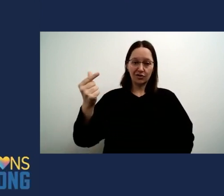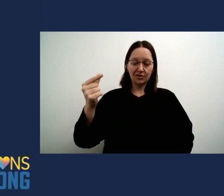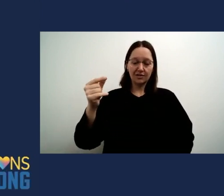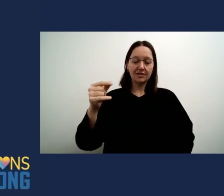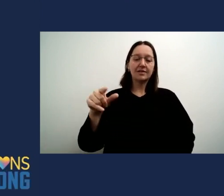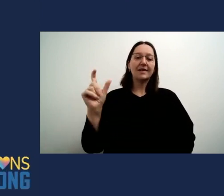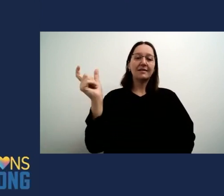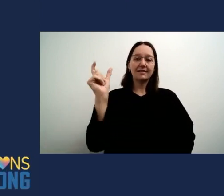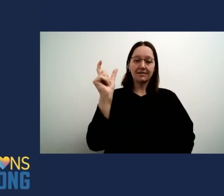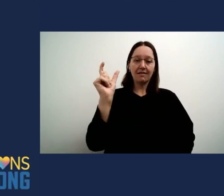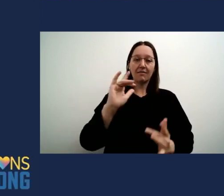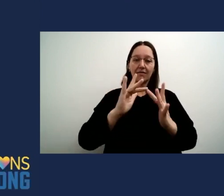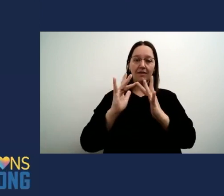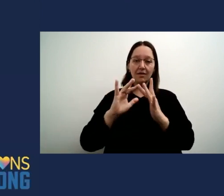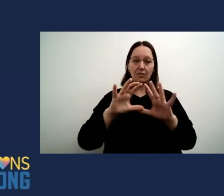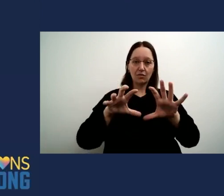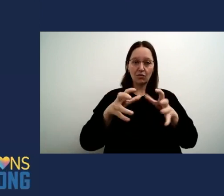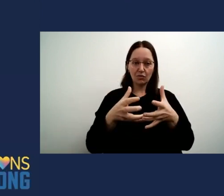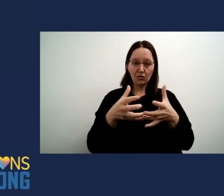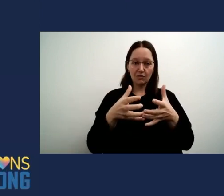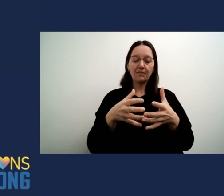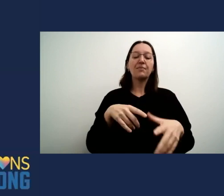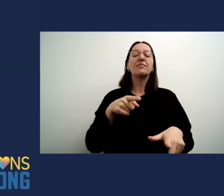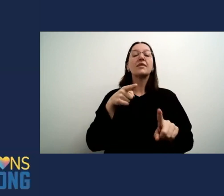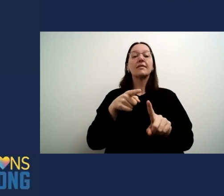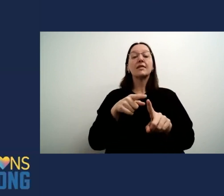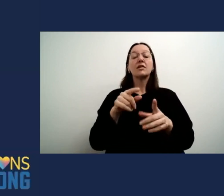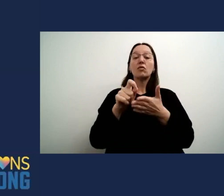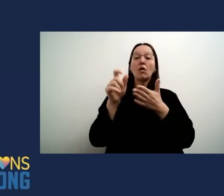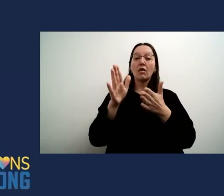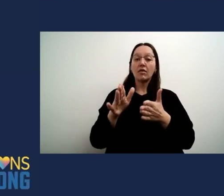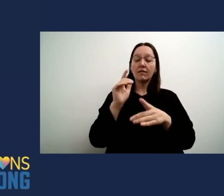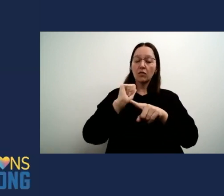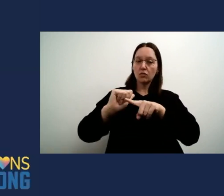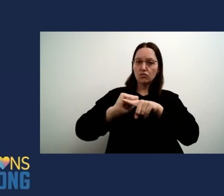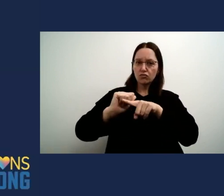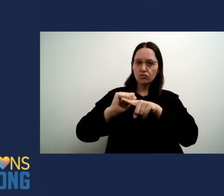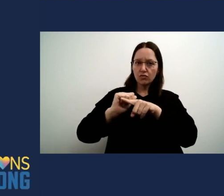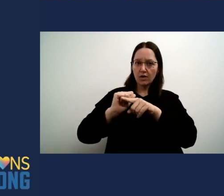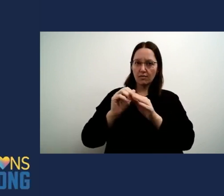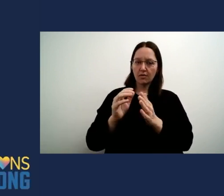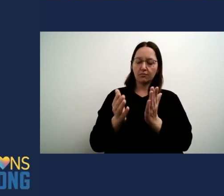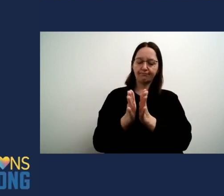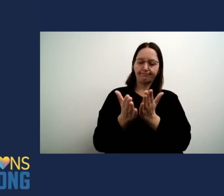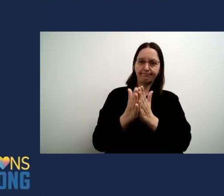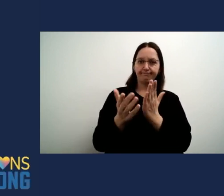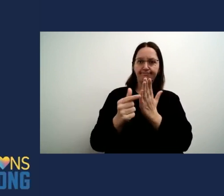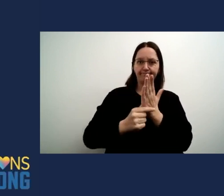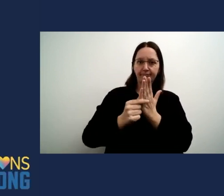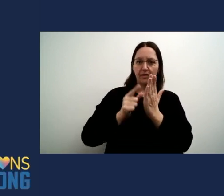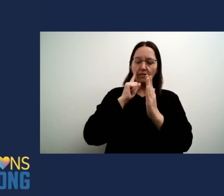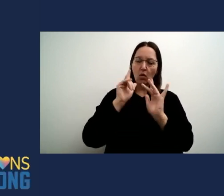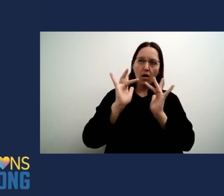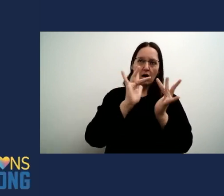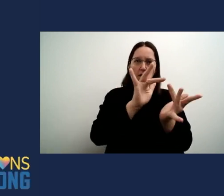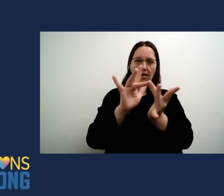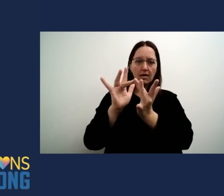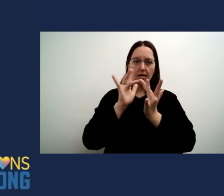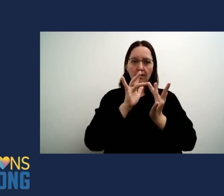can be uncomfortable. Because in doing so, promote